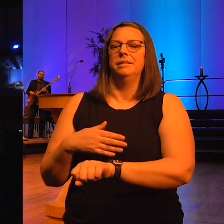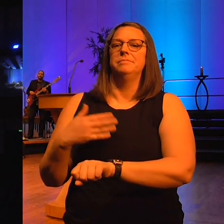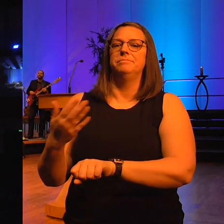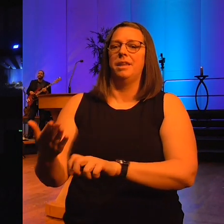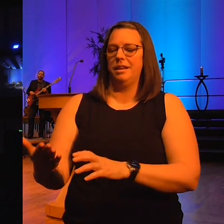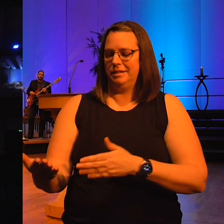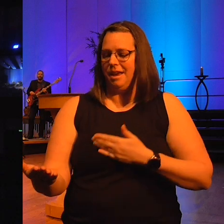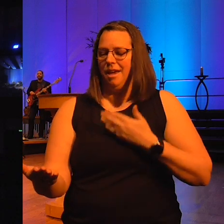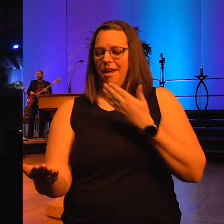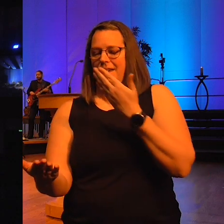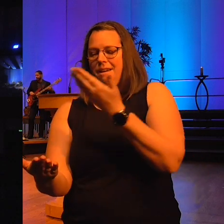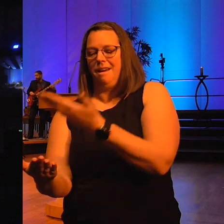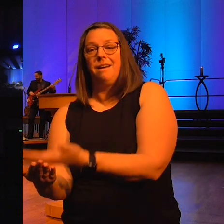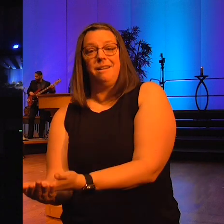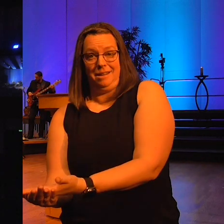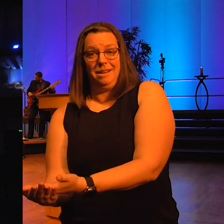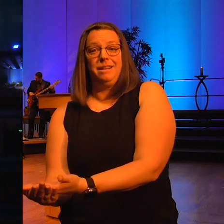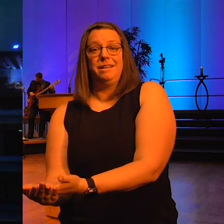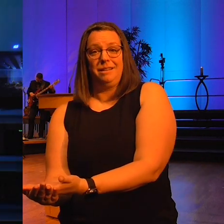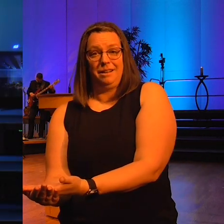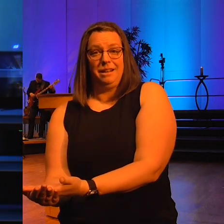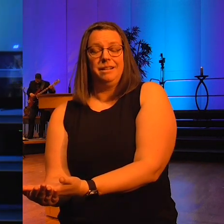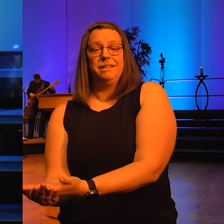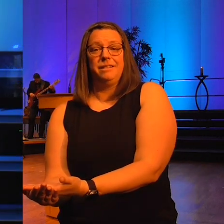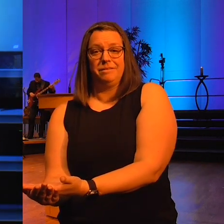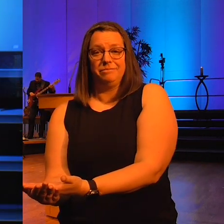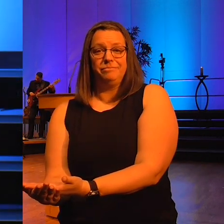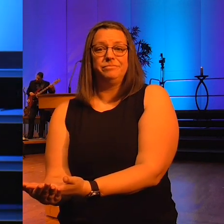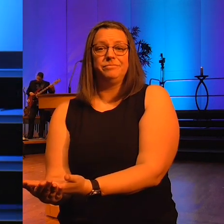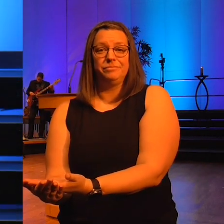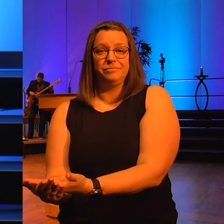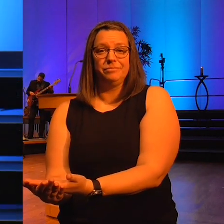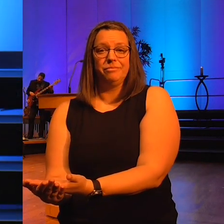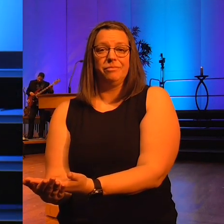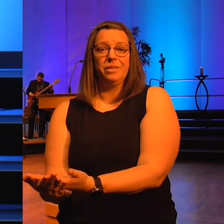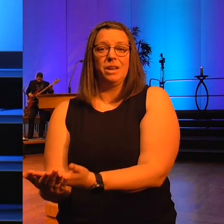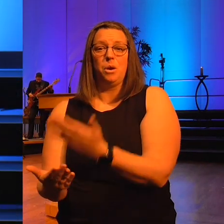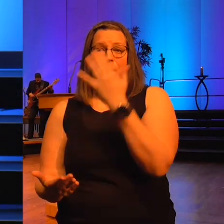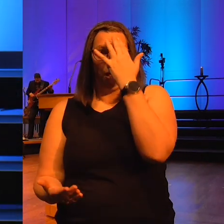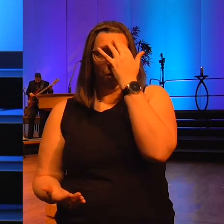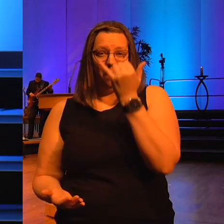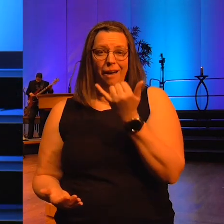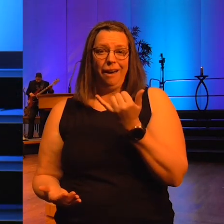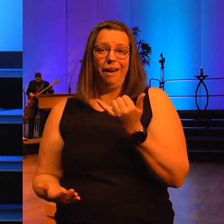for why have you come